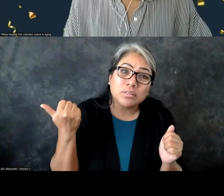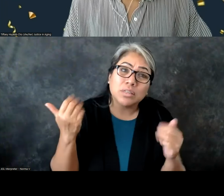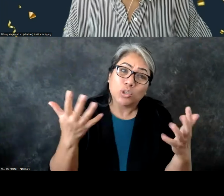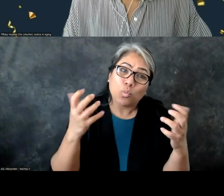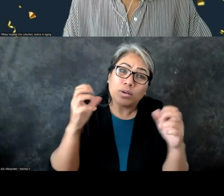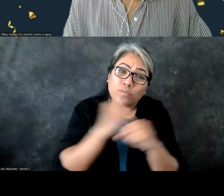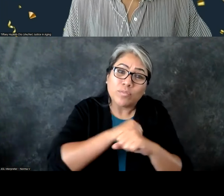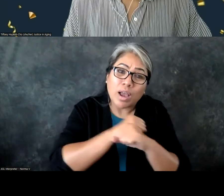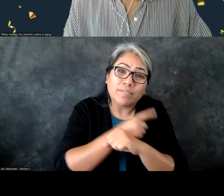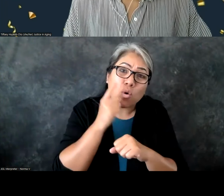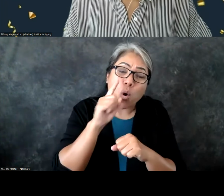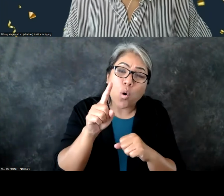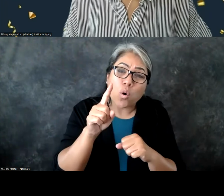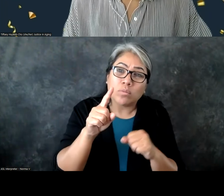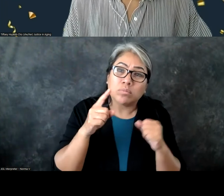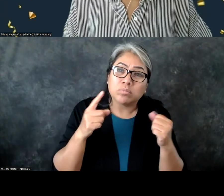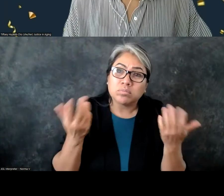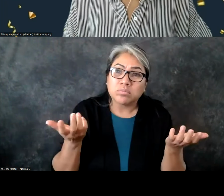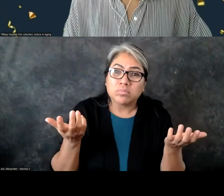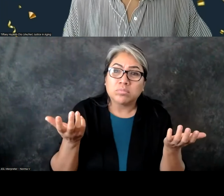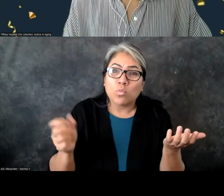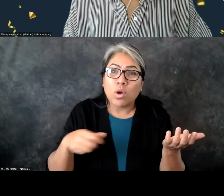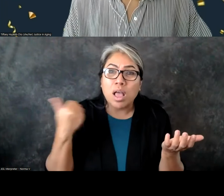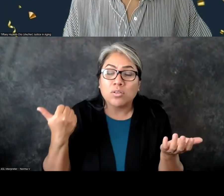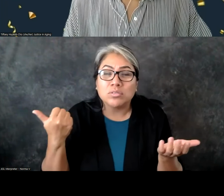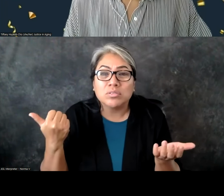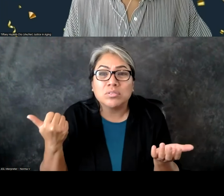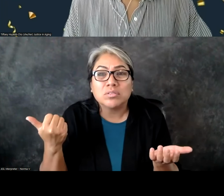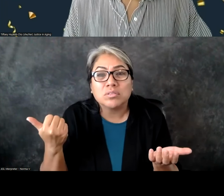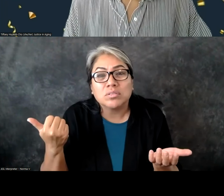» JESSICA LEHMAN: Bea is raising all of her hands. What else? What are the other things that we need to fight